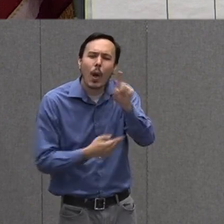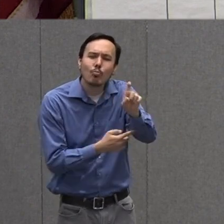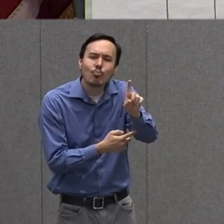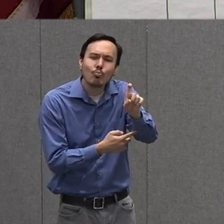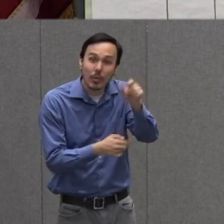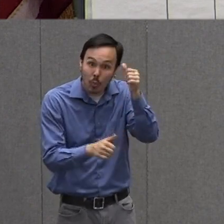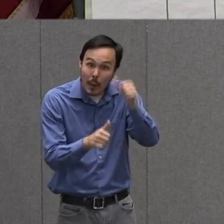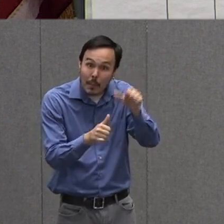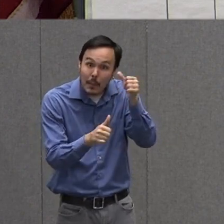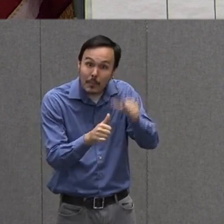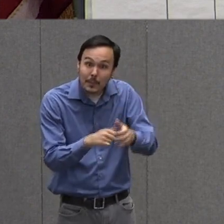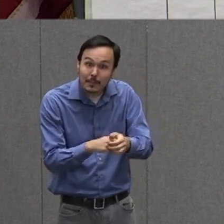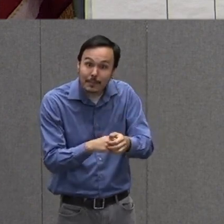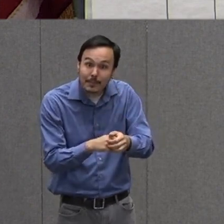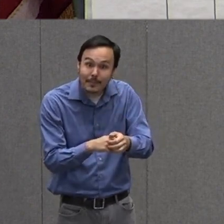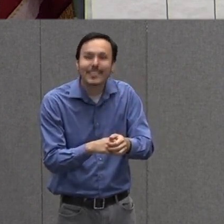That's right, volunteer.